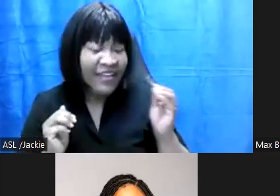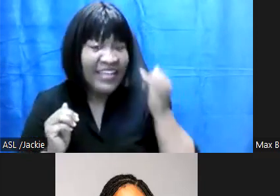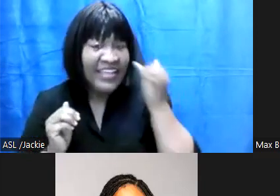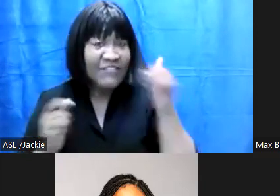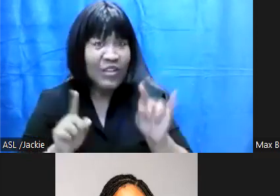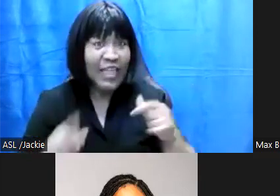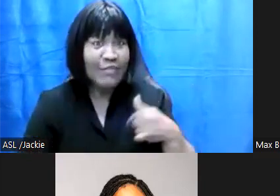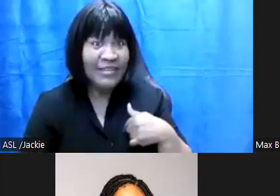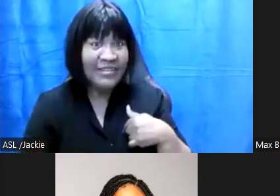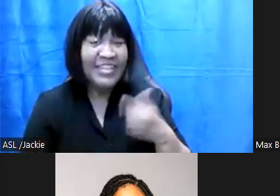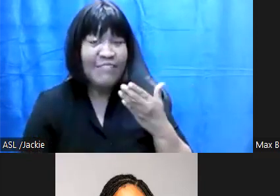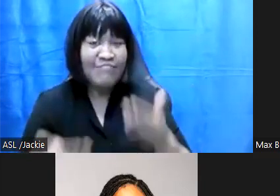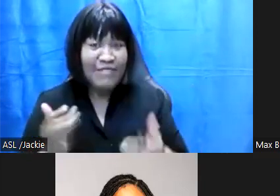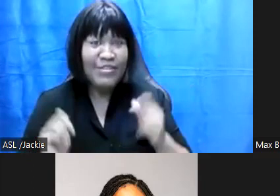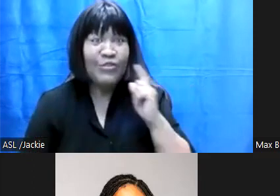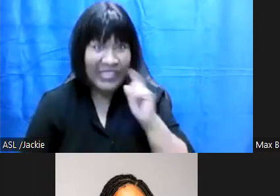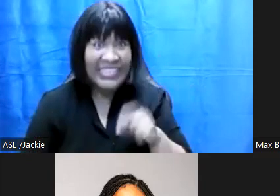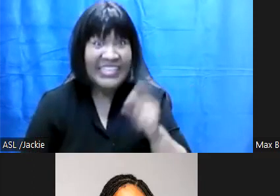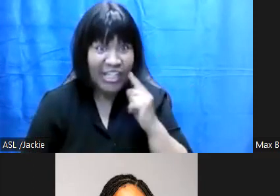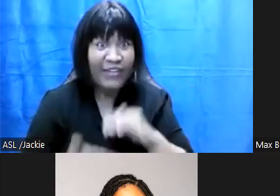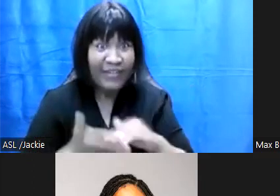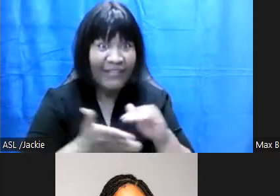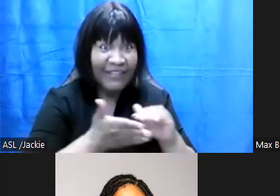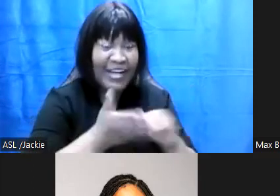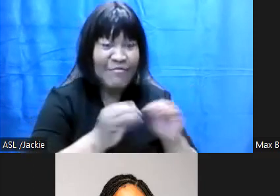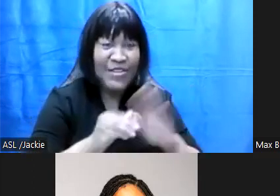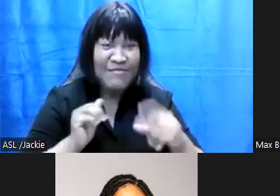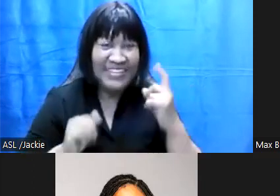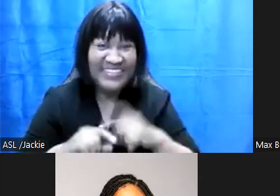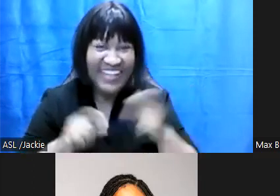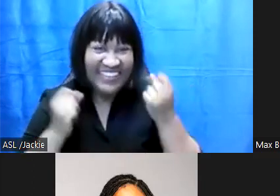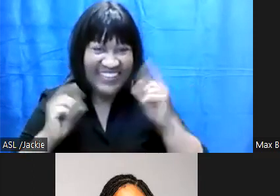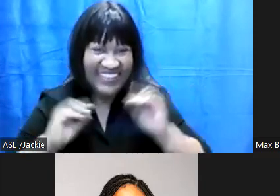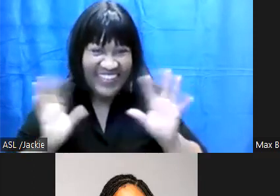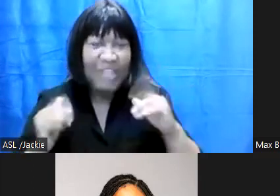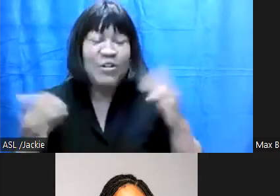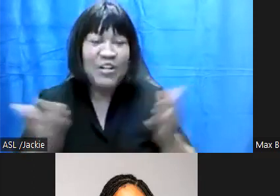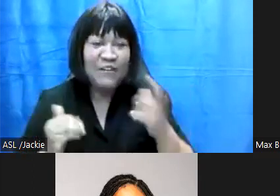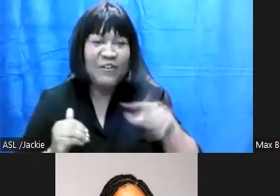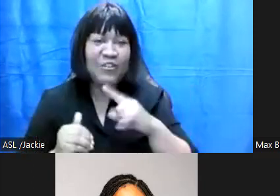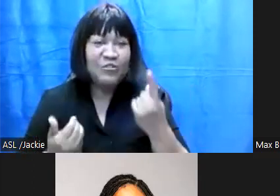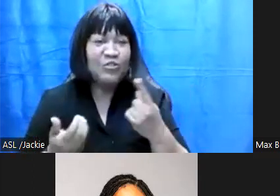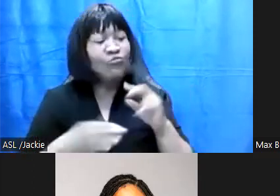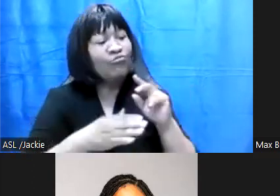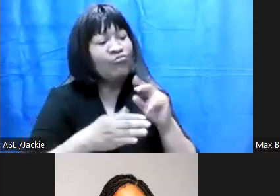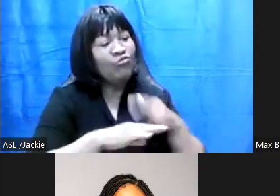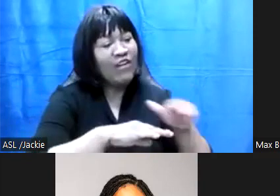you may need to hear the material more than once or receive the material more than once. So, it'll be there for you to reference and I will let you know where that is.